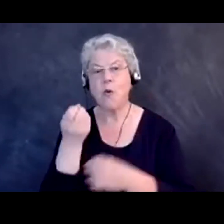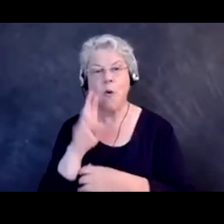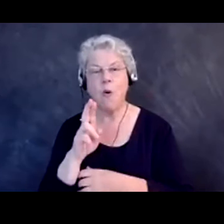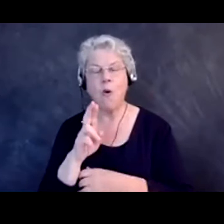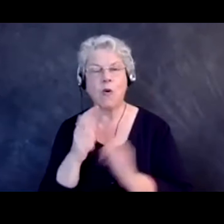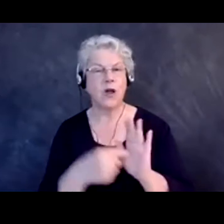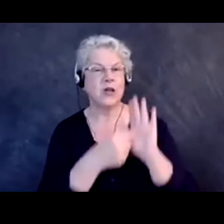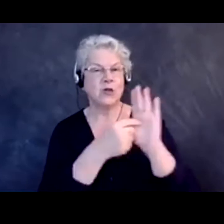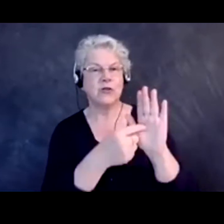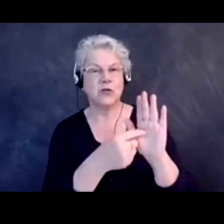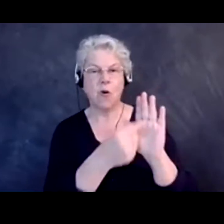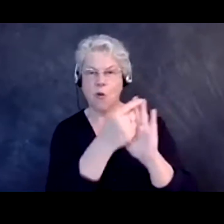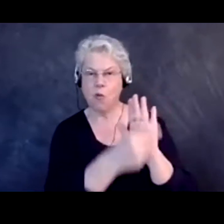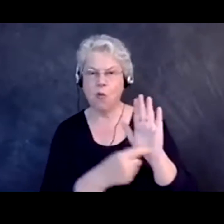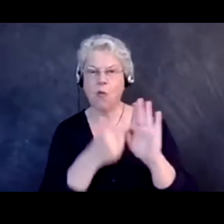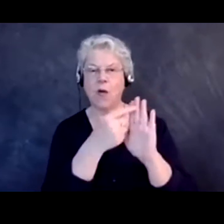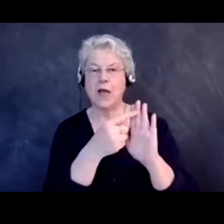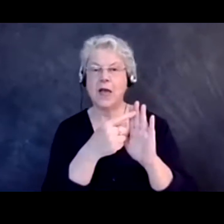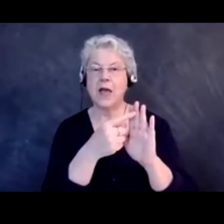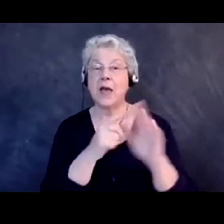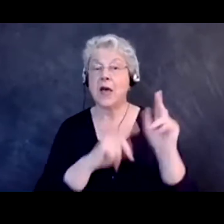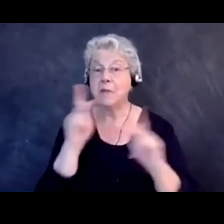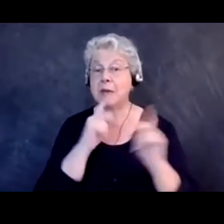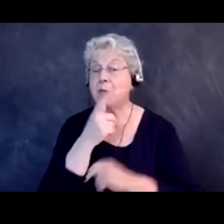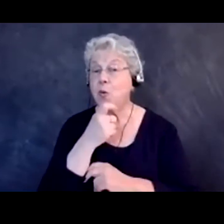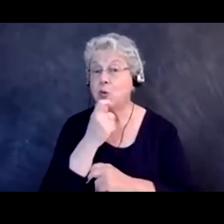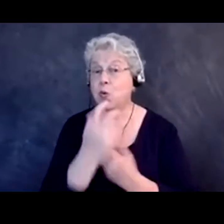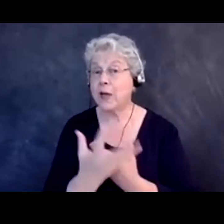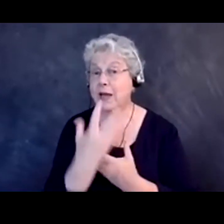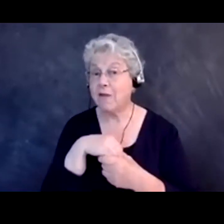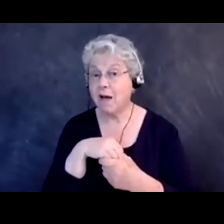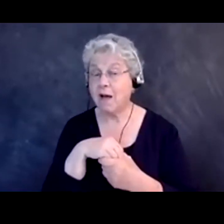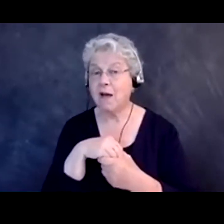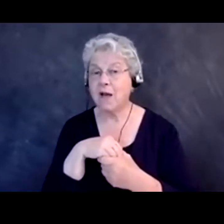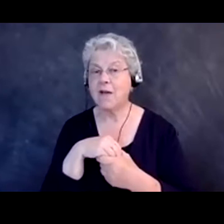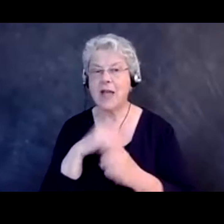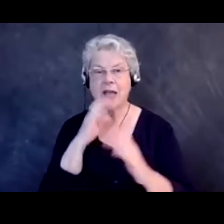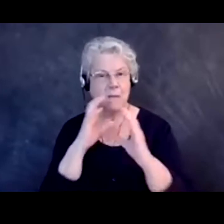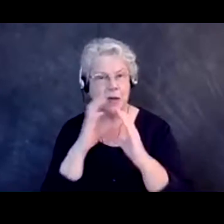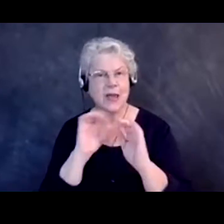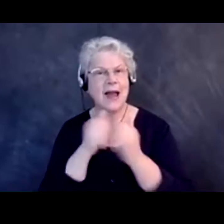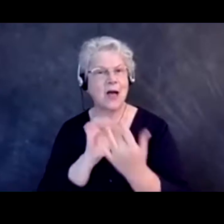key people working on it in your community, a way for them to communicate and talk to you and just